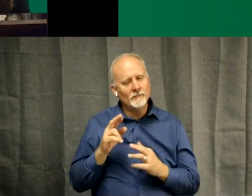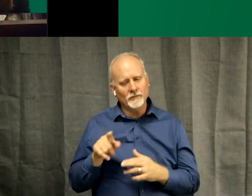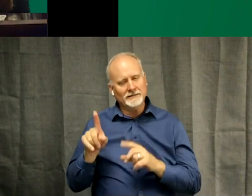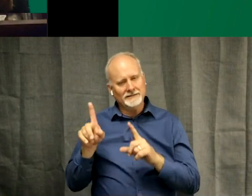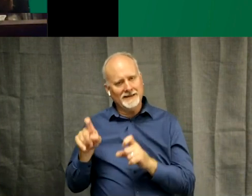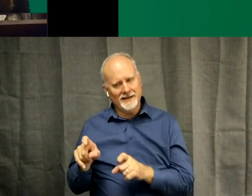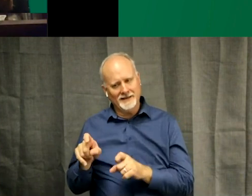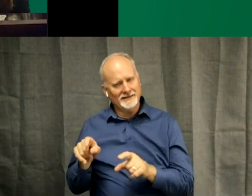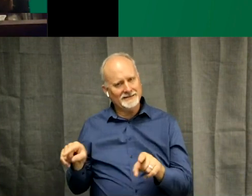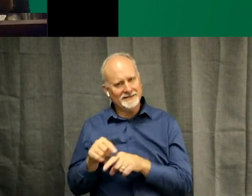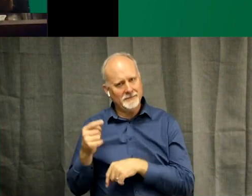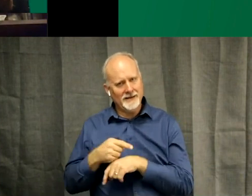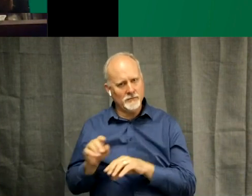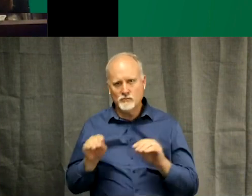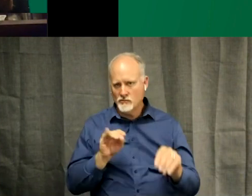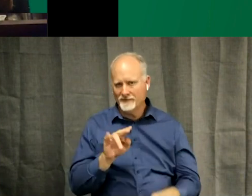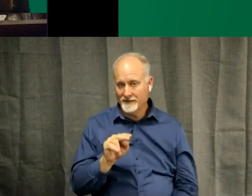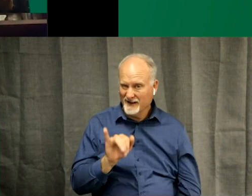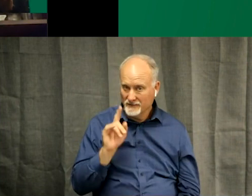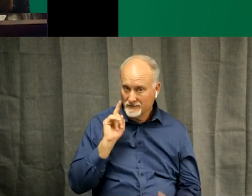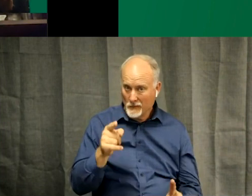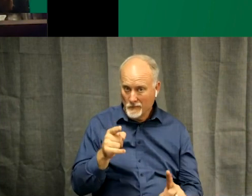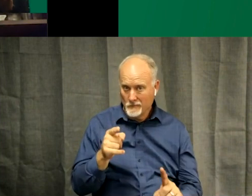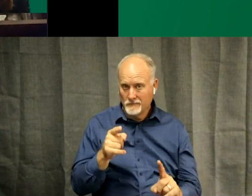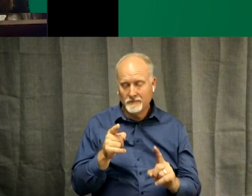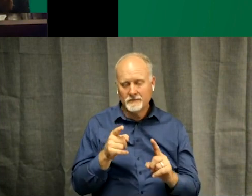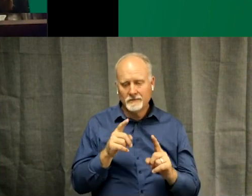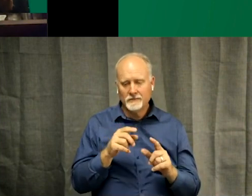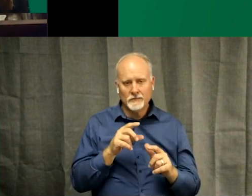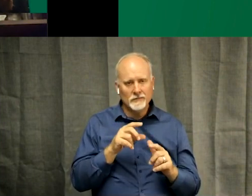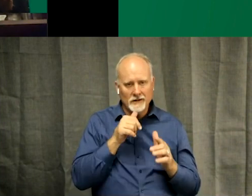uh the same day that you move in and we aren't requiring a quarantine during that time